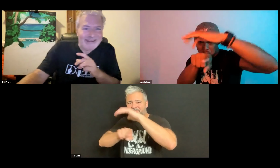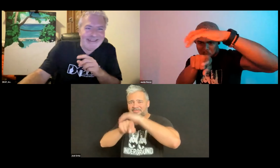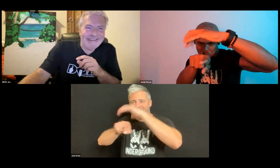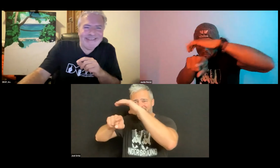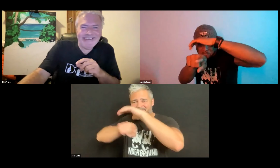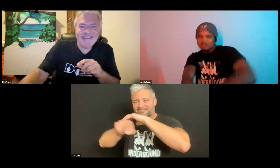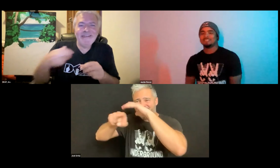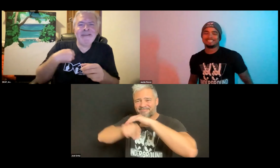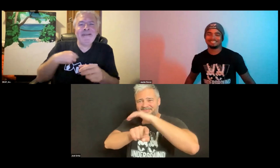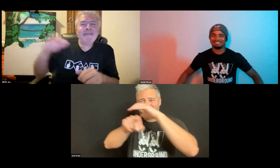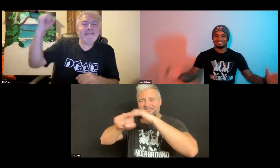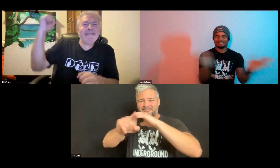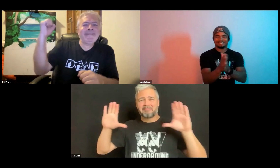Oh, goodness! Here they go!